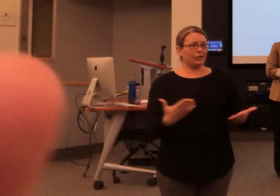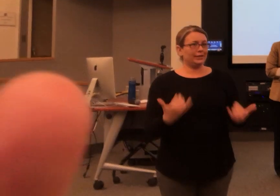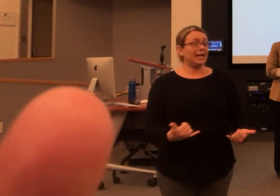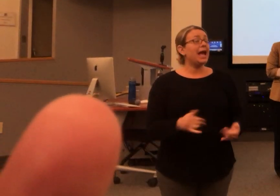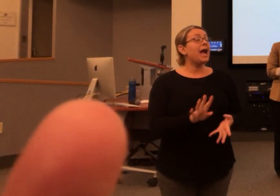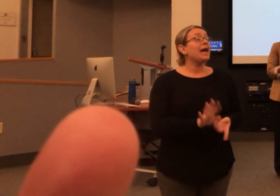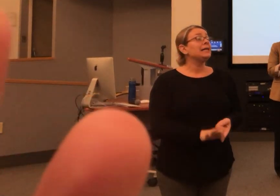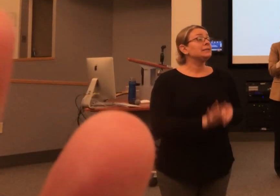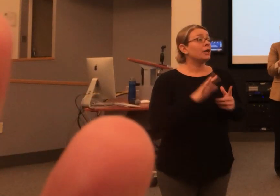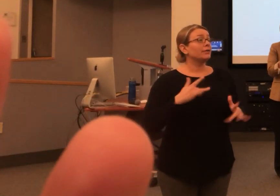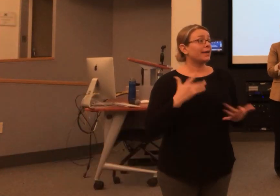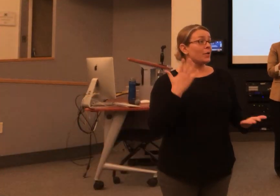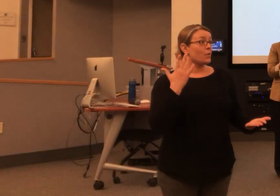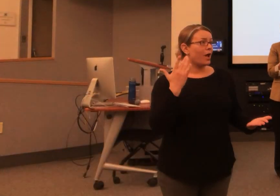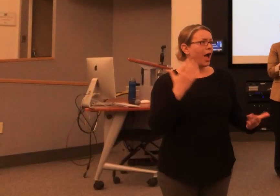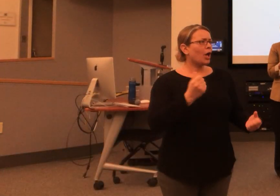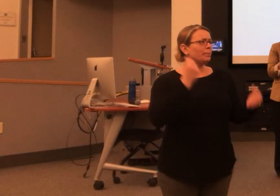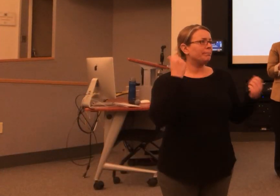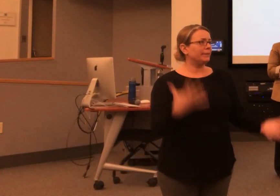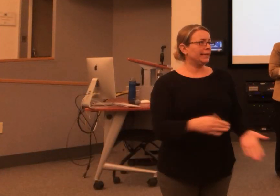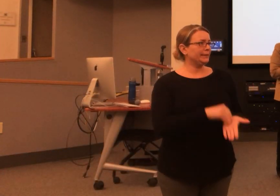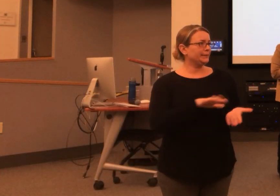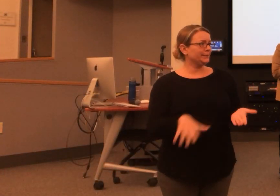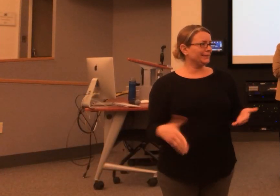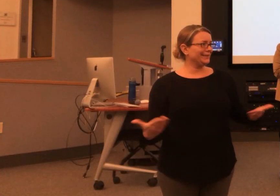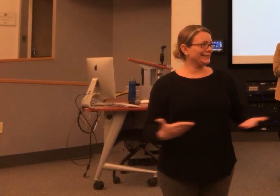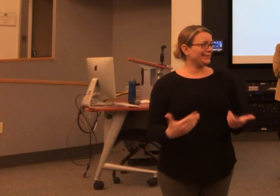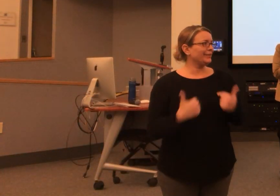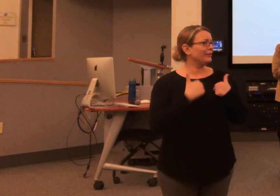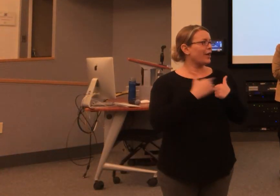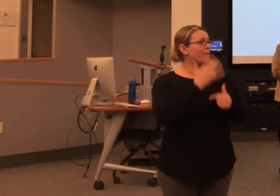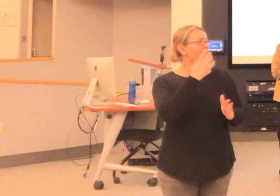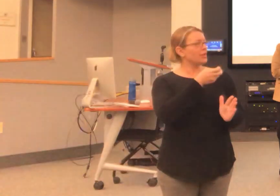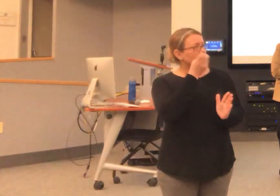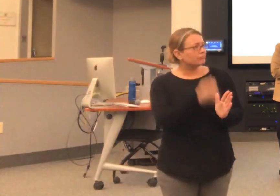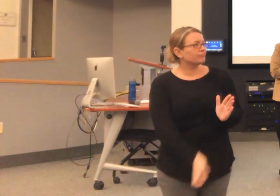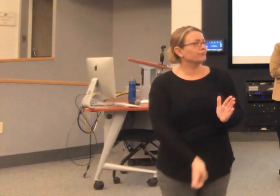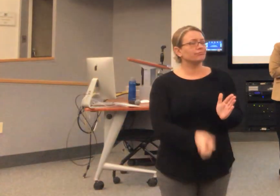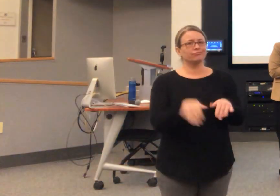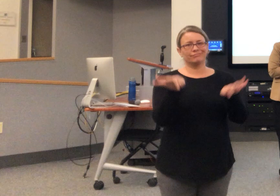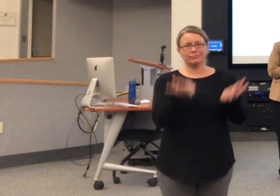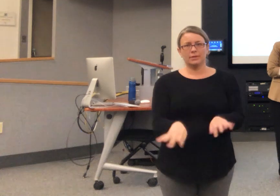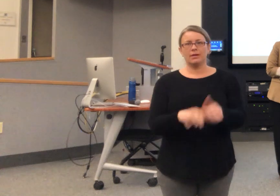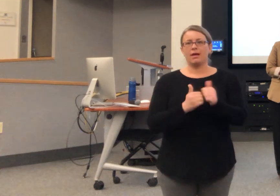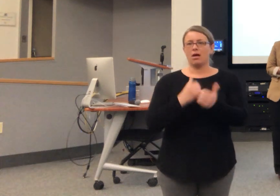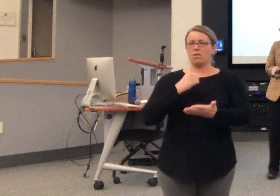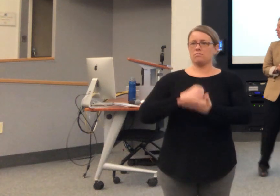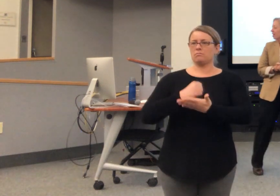It's a special event today. Why? There's many students here today. I have been wanting to delve more deeply into how copyright law works especially for students.